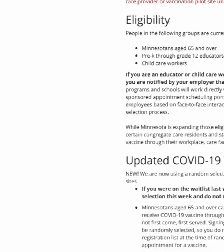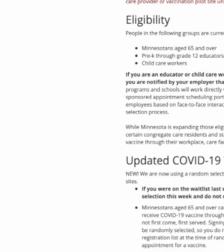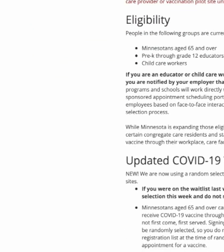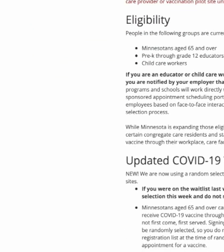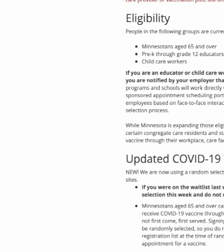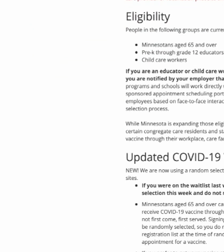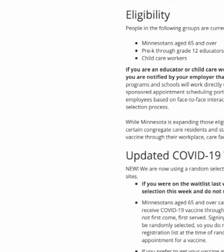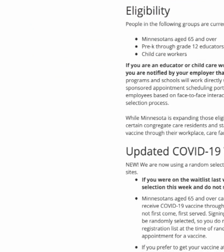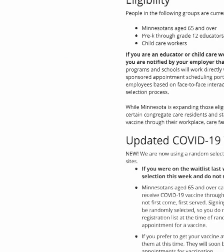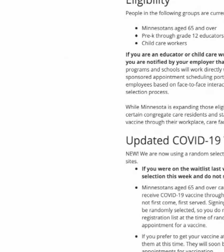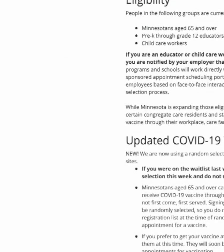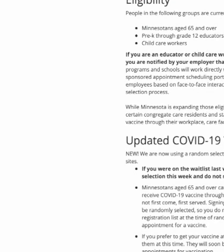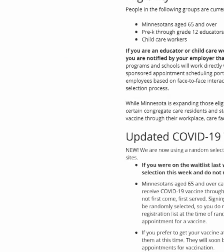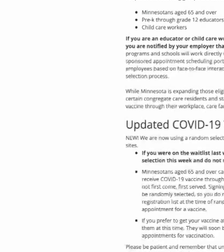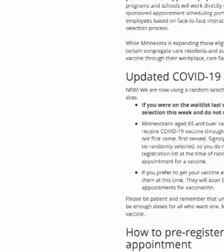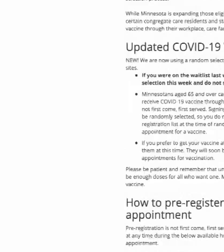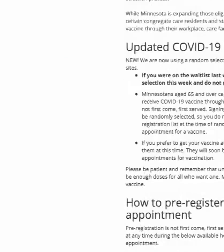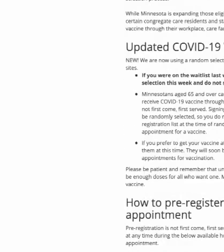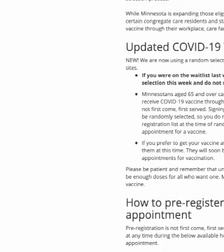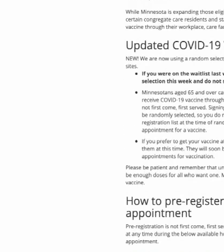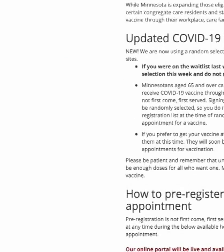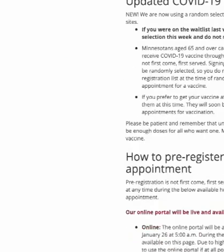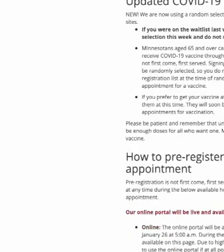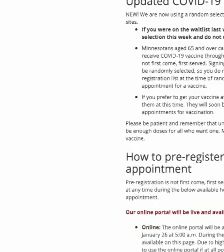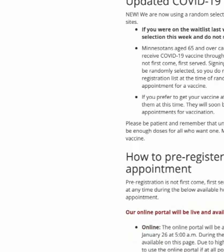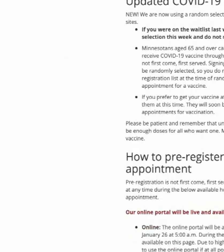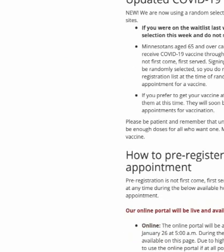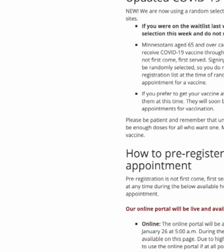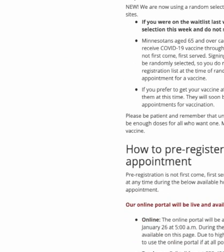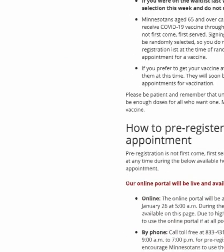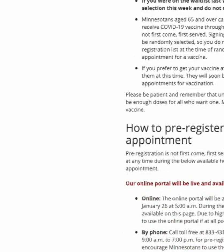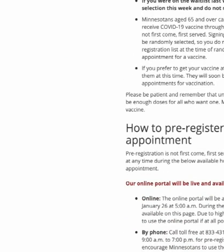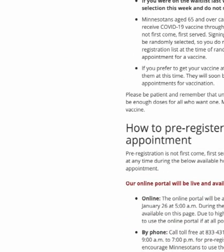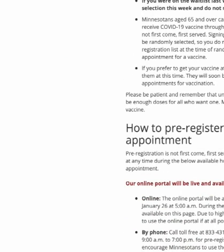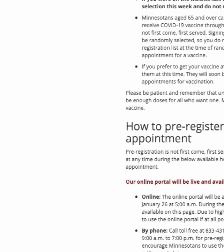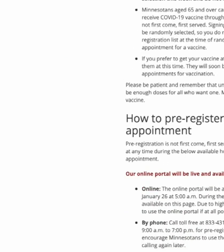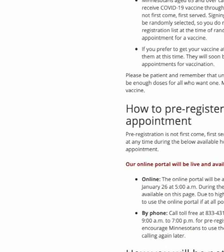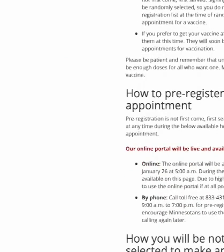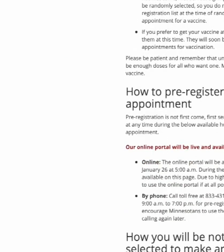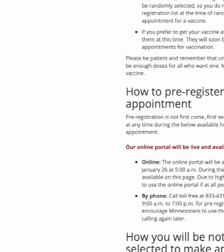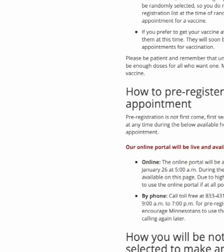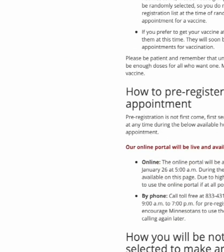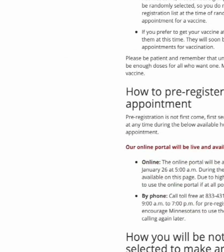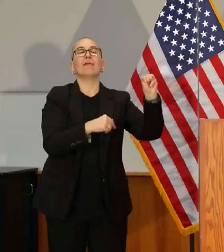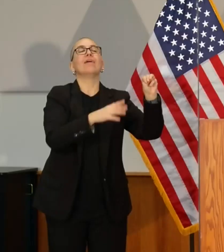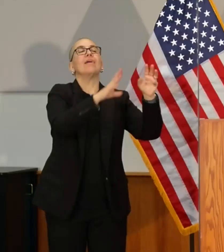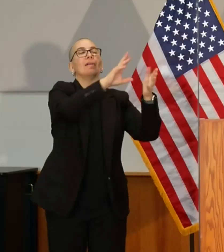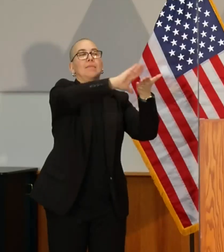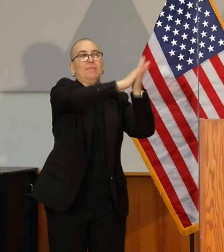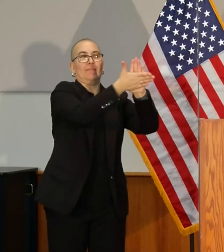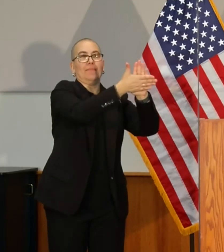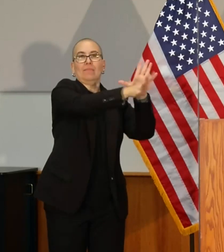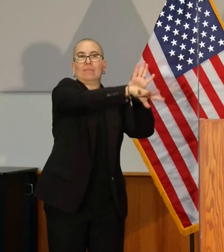DIFFERENT STORIES. FROM DIFFERENT SOURCES. Reporter: THE LATEST NEWS IS THAT A PILOT PROGRAM FOR MINNESOTANS IS 65+ WILL HAVE A